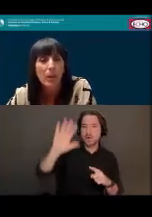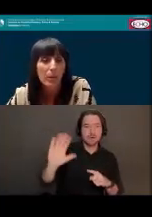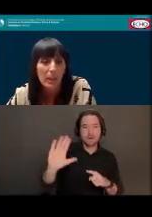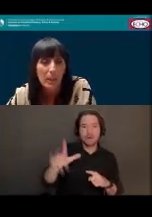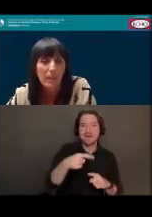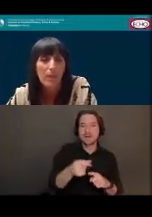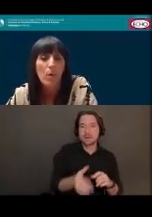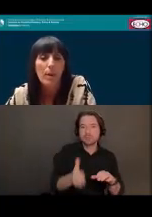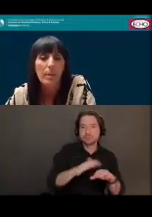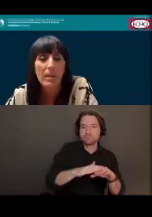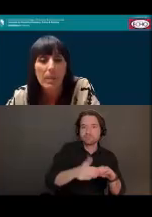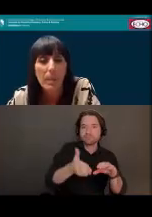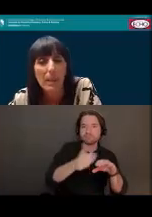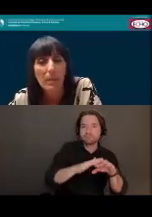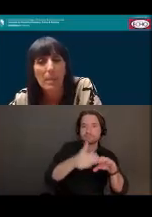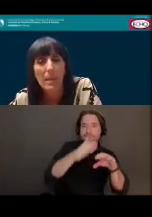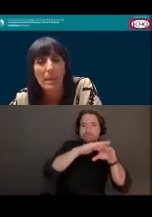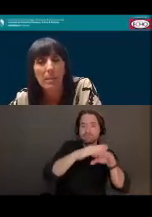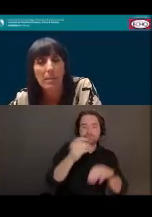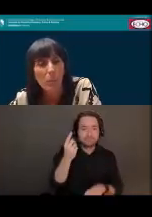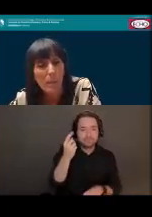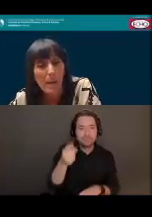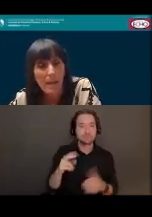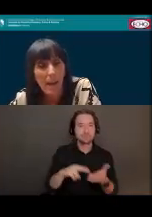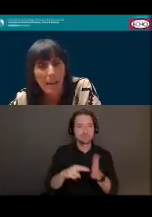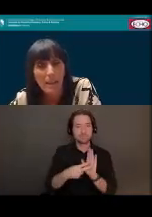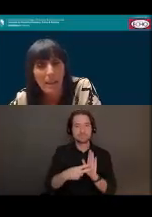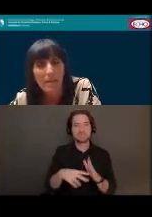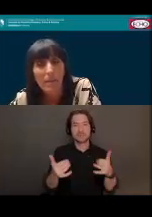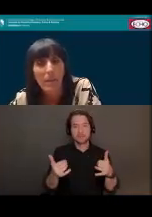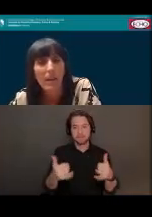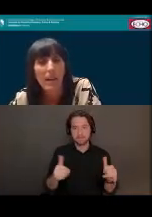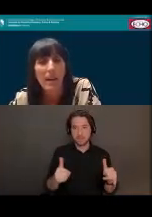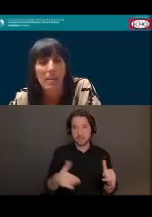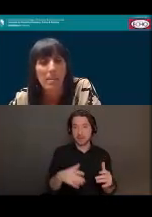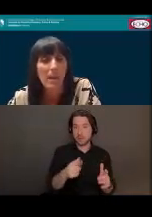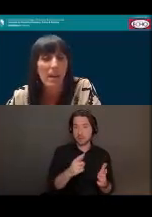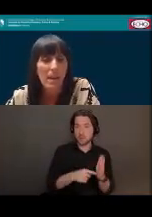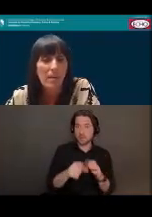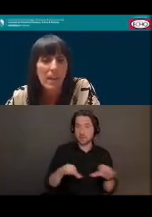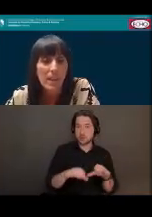earlier forms of play remain remain active an infant